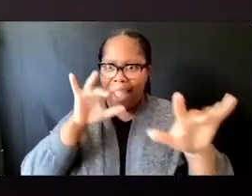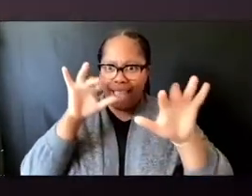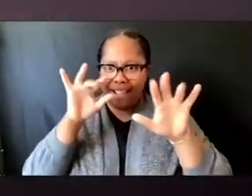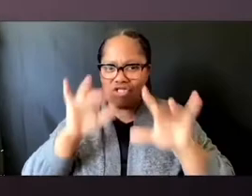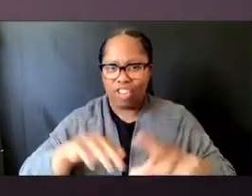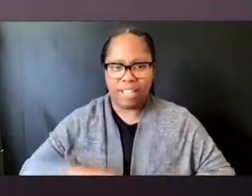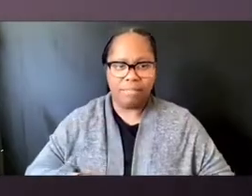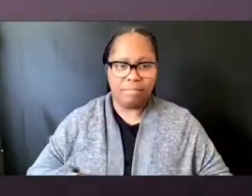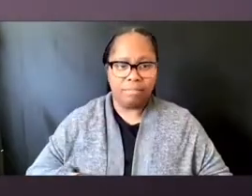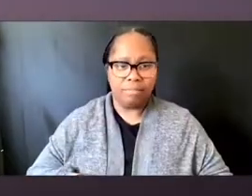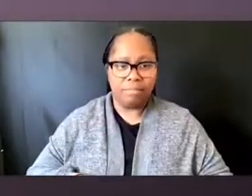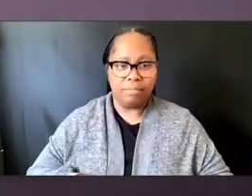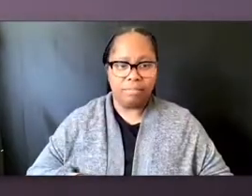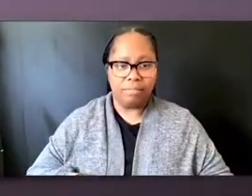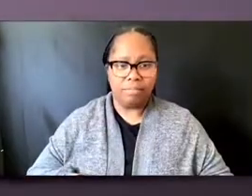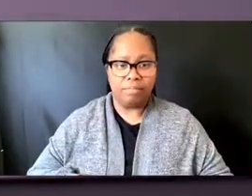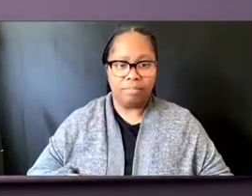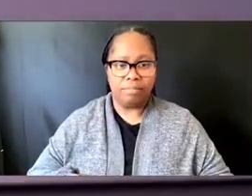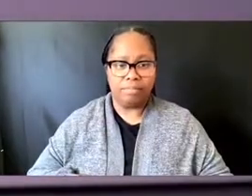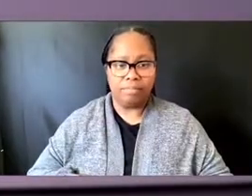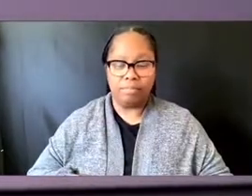This is the story of democracy.